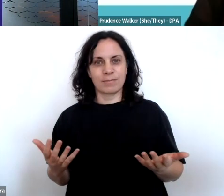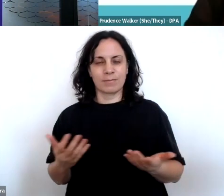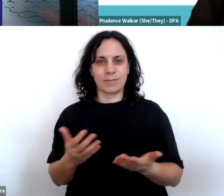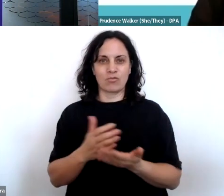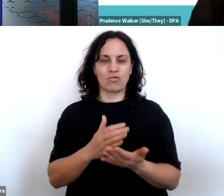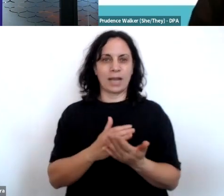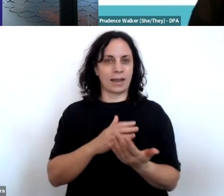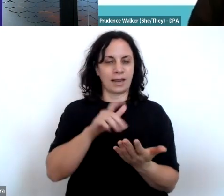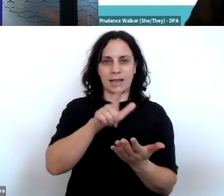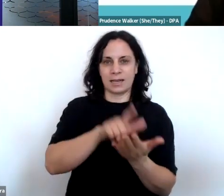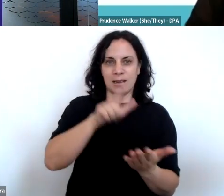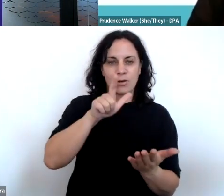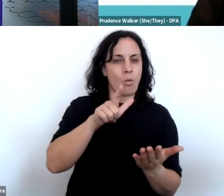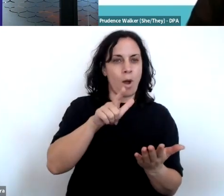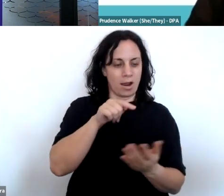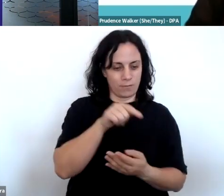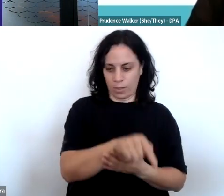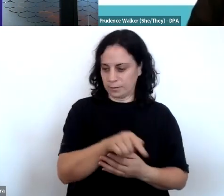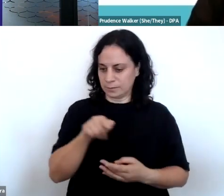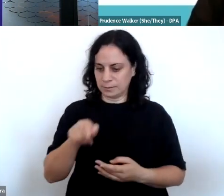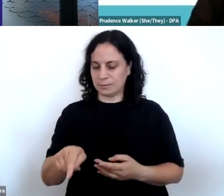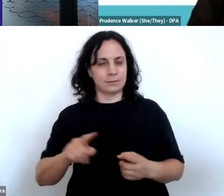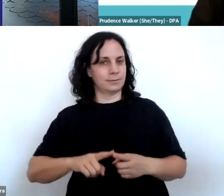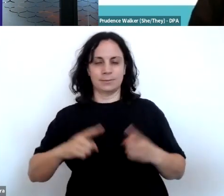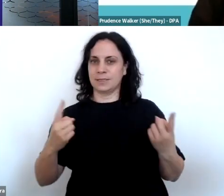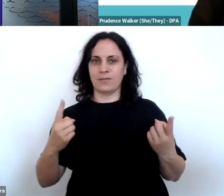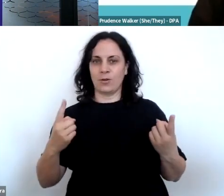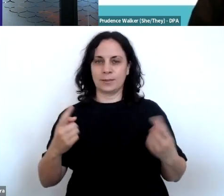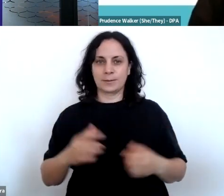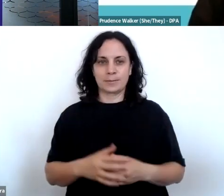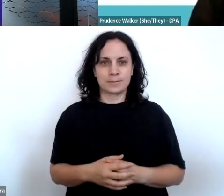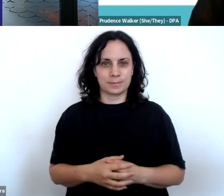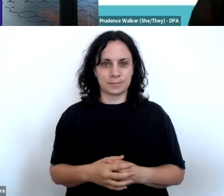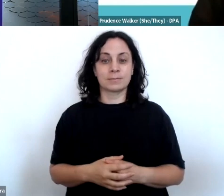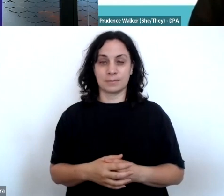and I think that’s a really big and important conversation that needs to be had